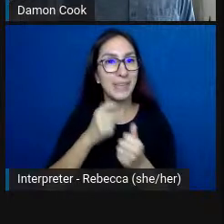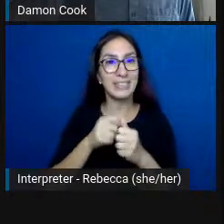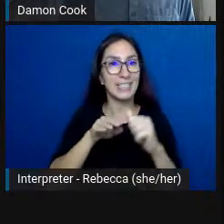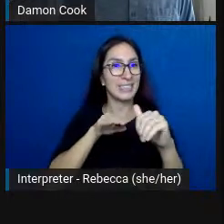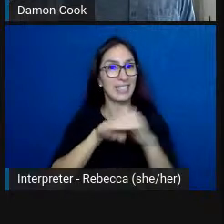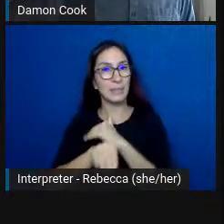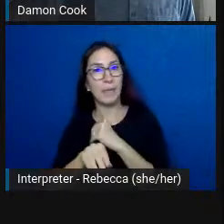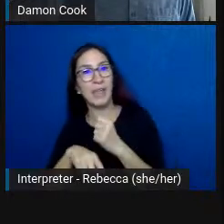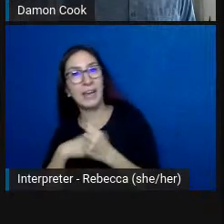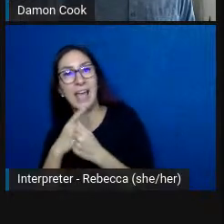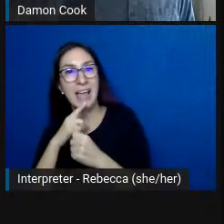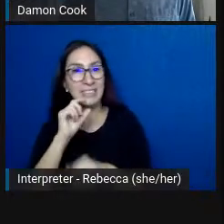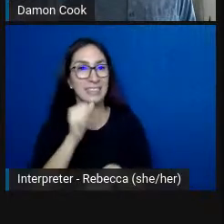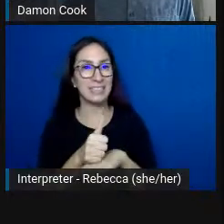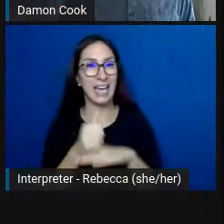content and is important to remember that area only